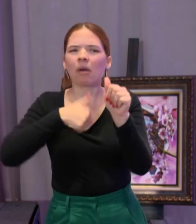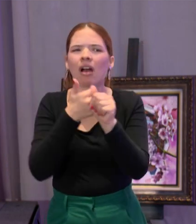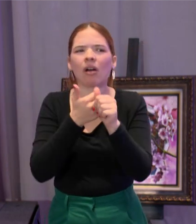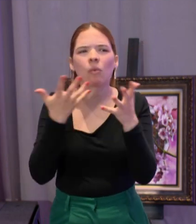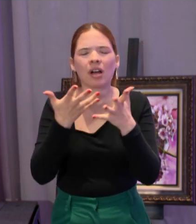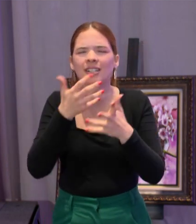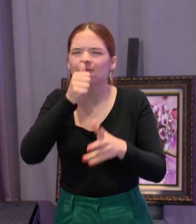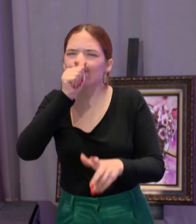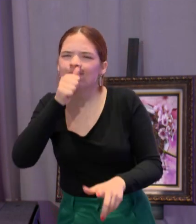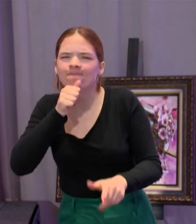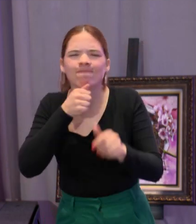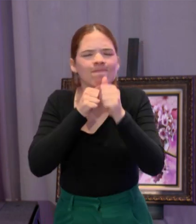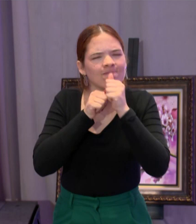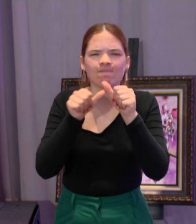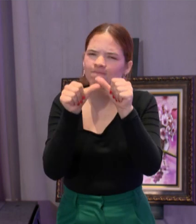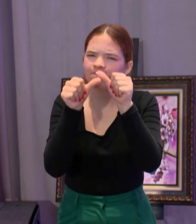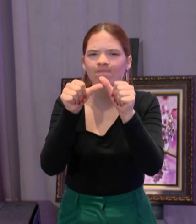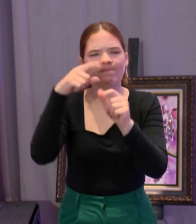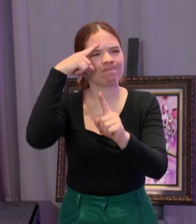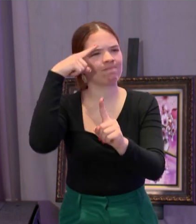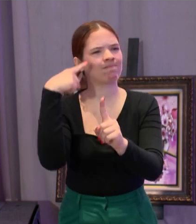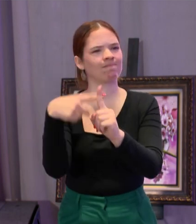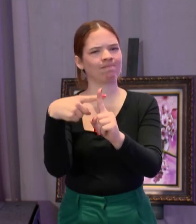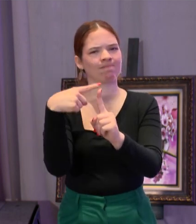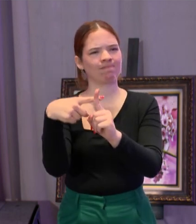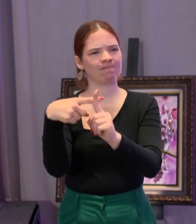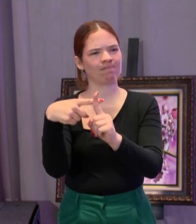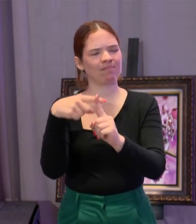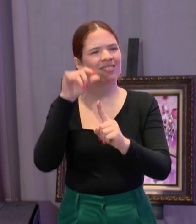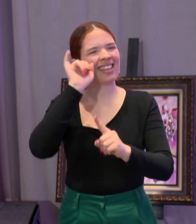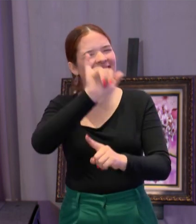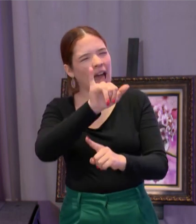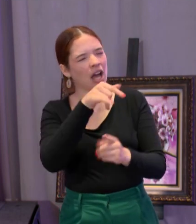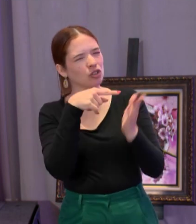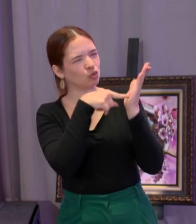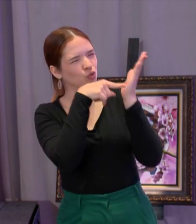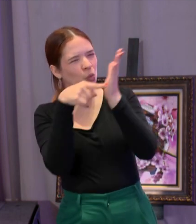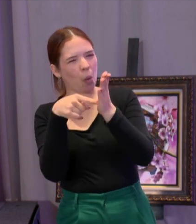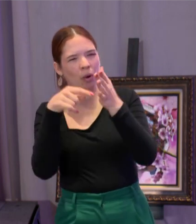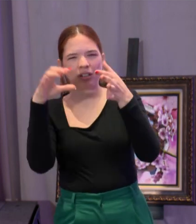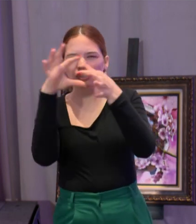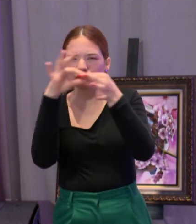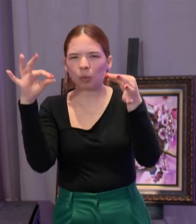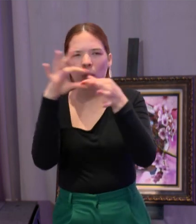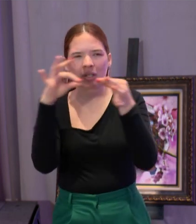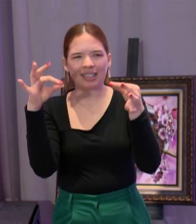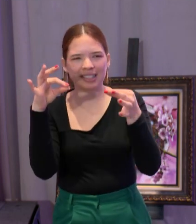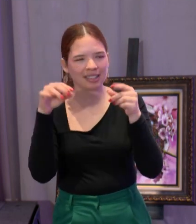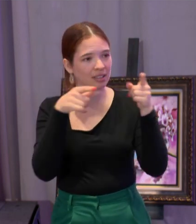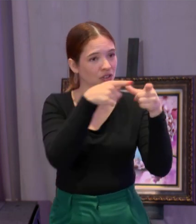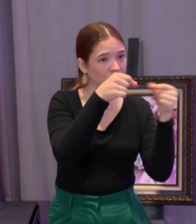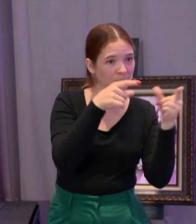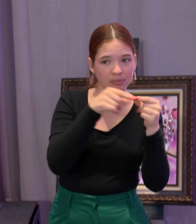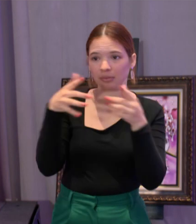BLOSSOMS IS THE WILL TO ENDURE. THAT HAS BEEN THE STORY OF JAPAN U.S. RELATIONSHIP OVER THE PAST 170 YEARS.